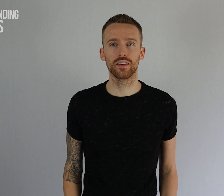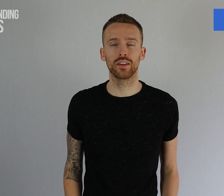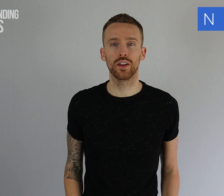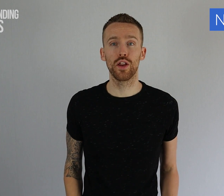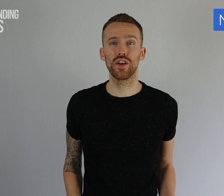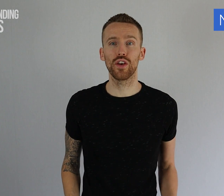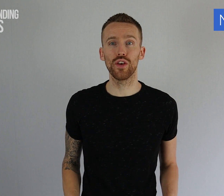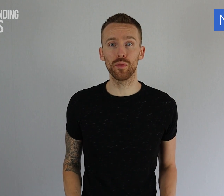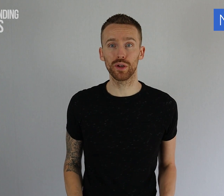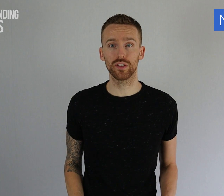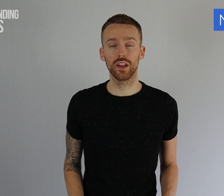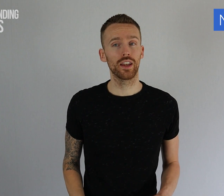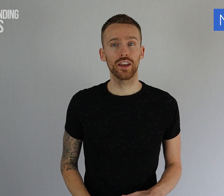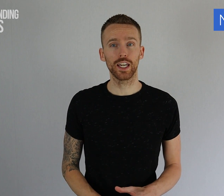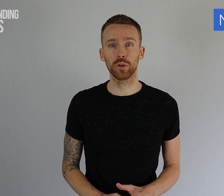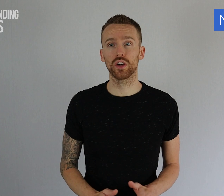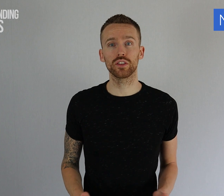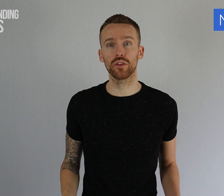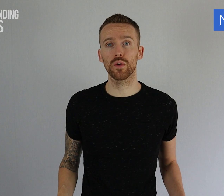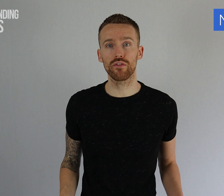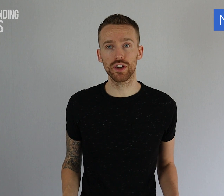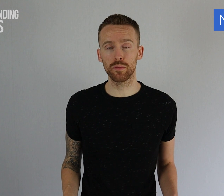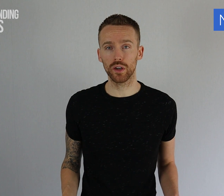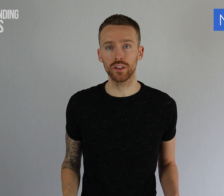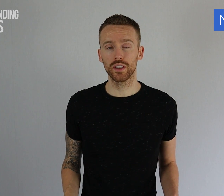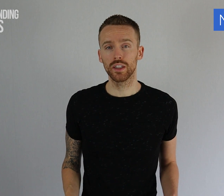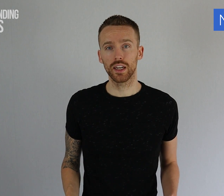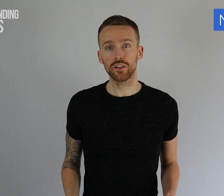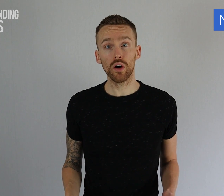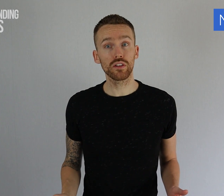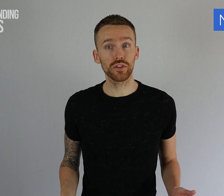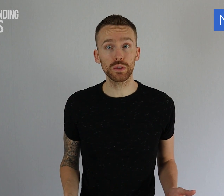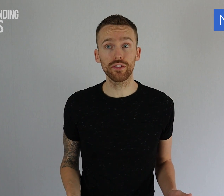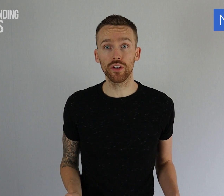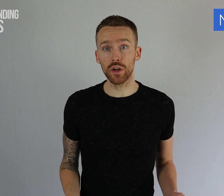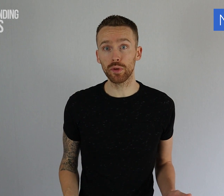Numbers, now I'm not going to go through every number and there are a few different number